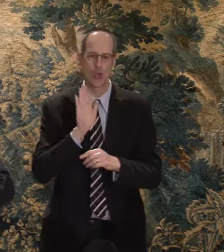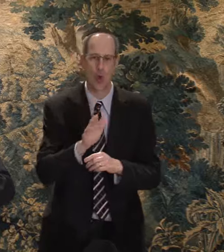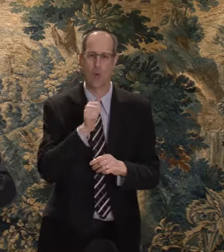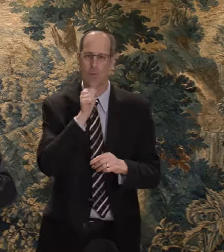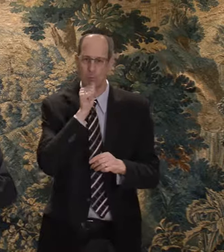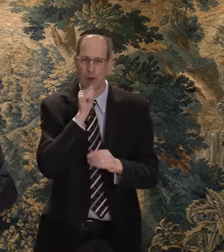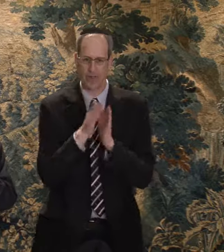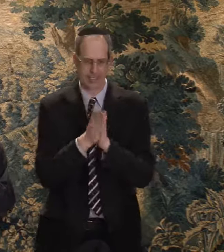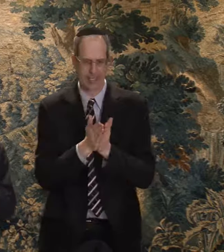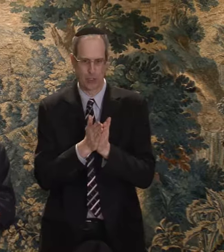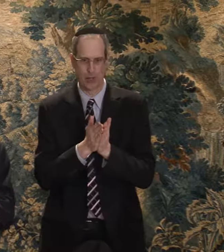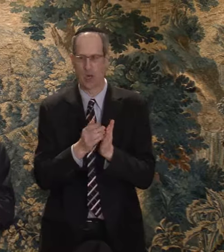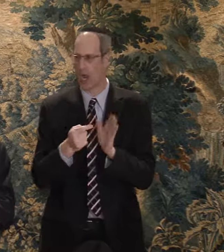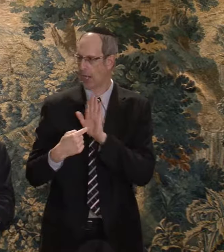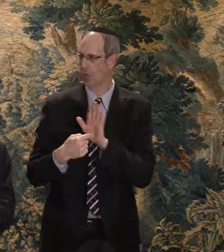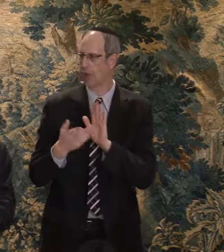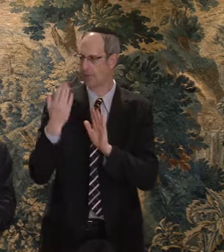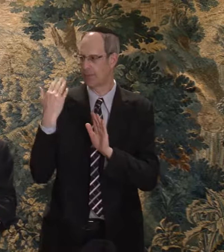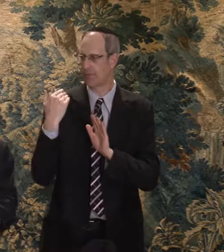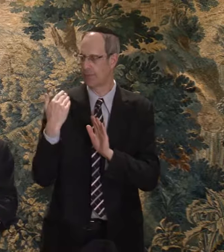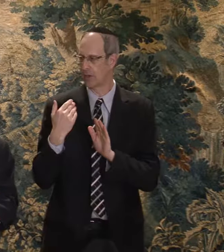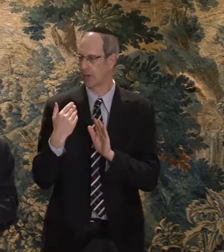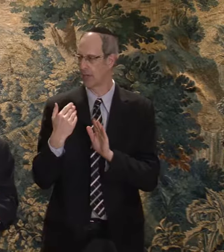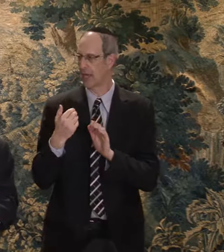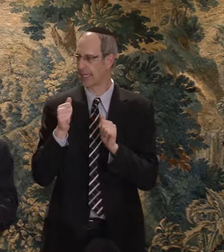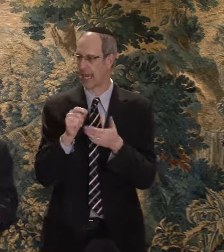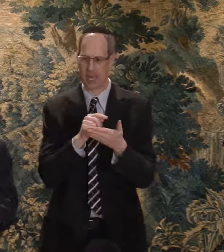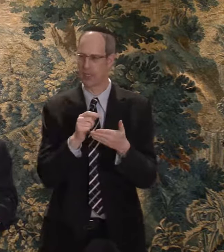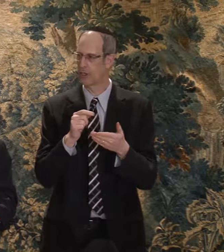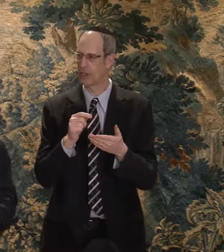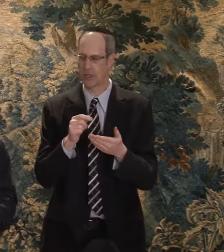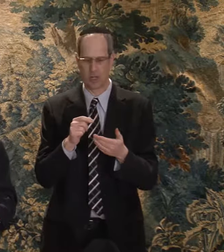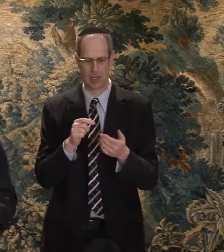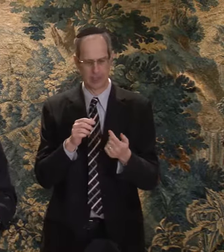the boys afterwards and you can underline certain choice expressions